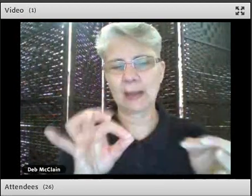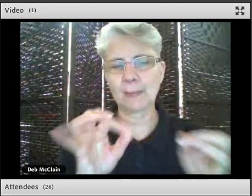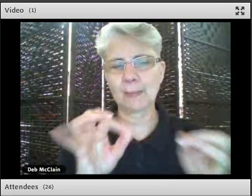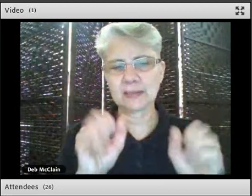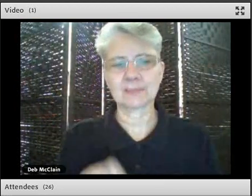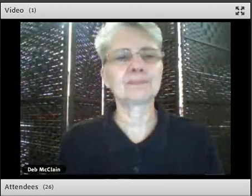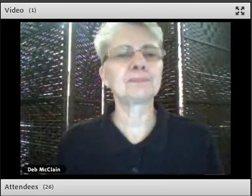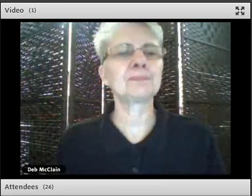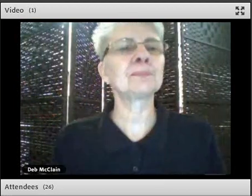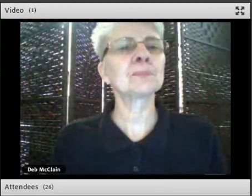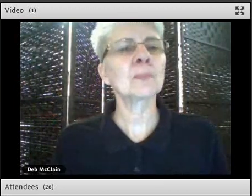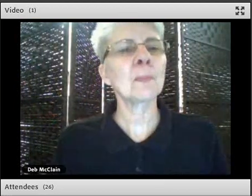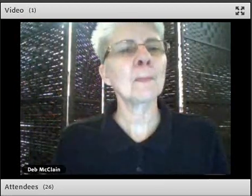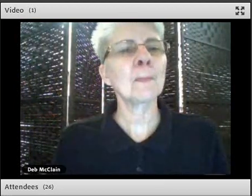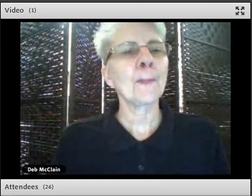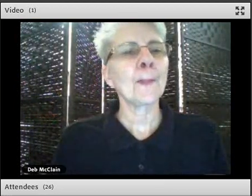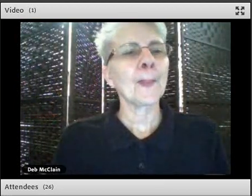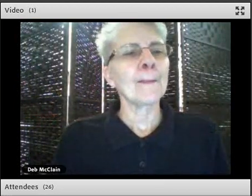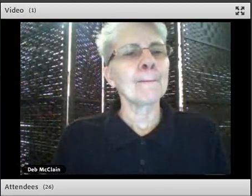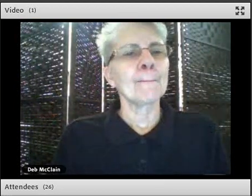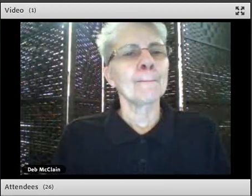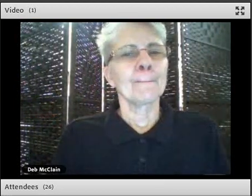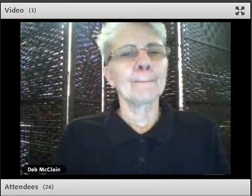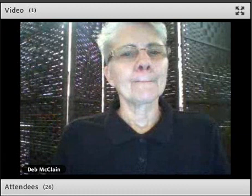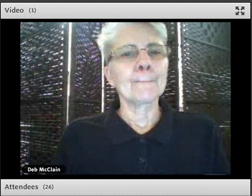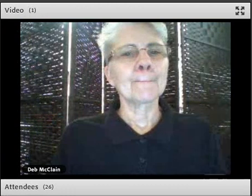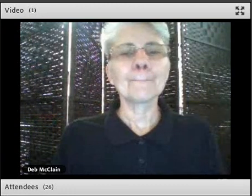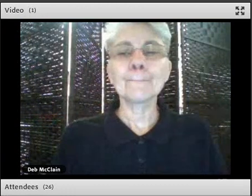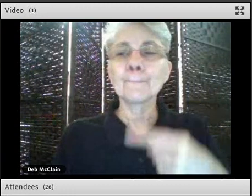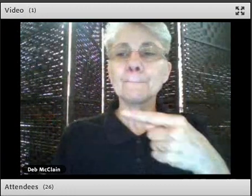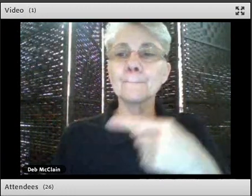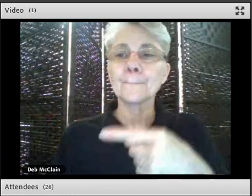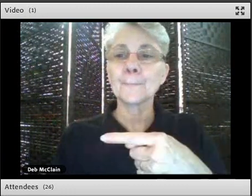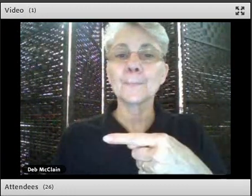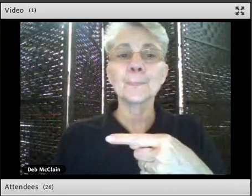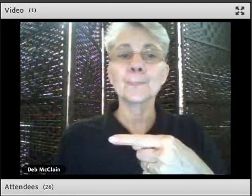Designations of Edition. So, this one is a little different